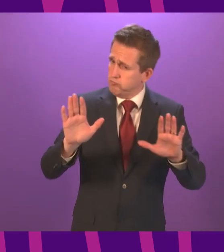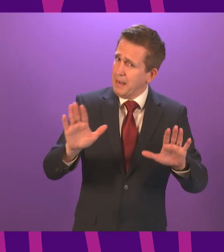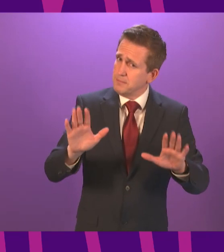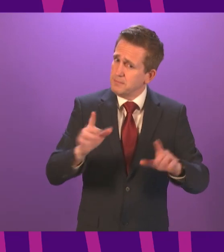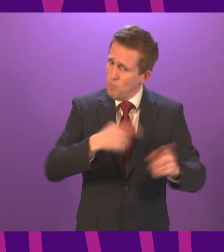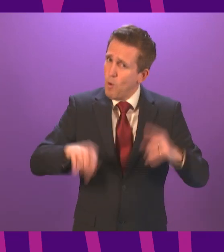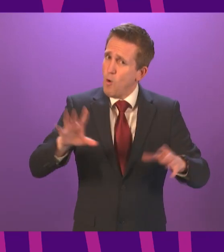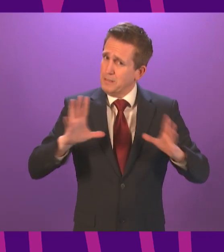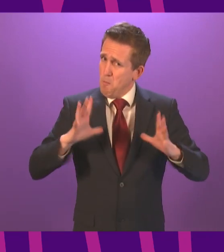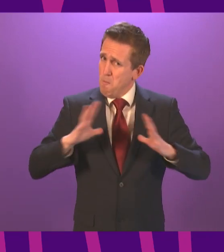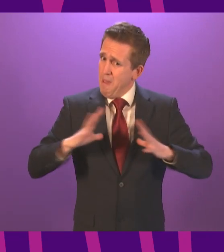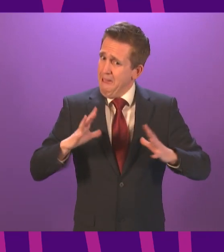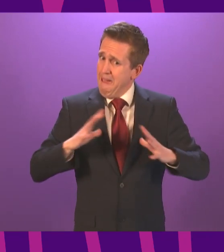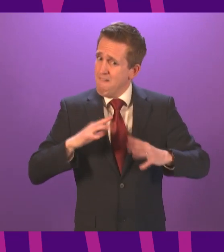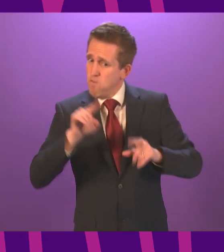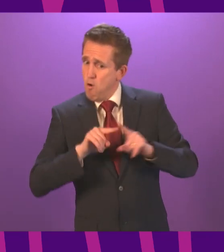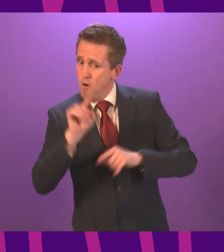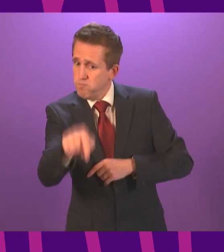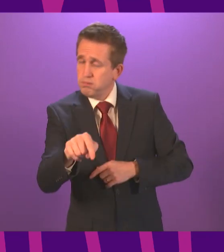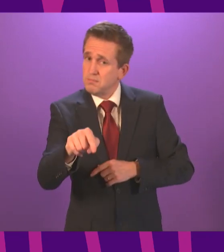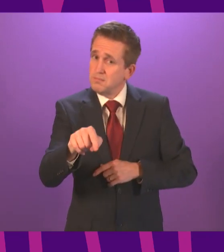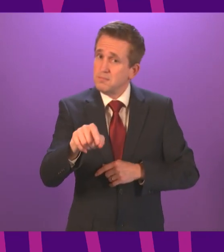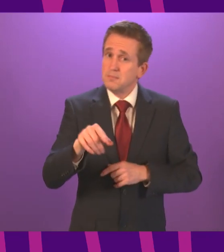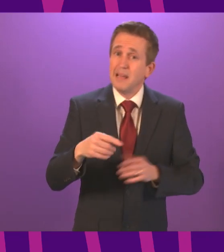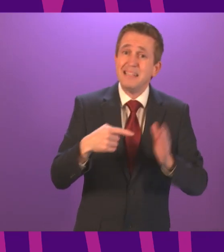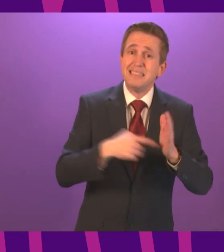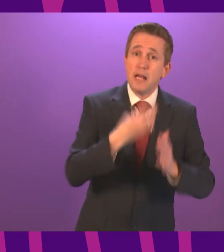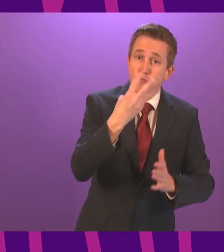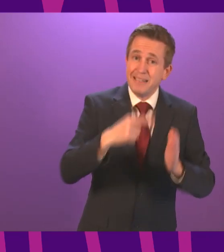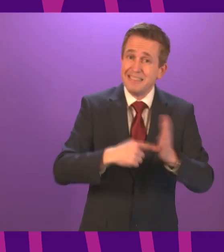that millions of Scots in levels 3 and 4 are living under now were explained to us as suppressing